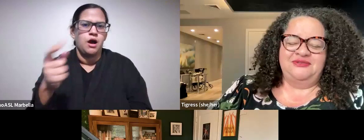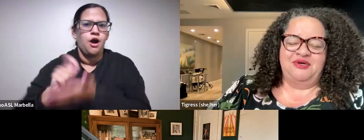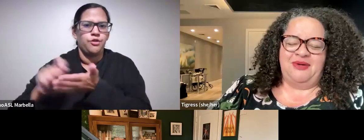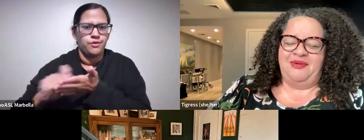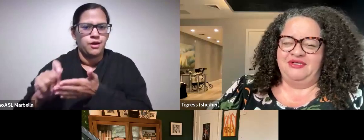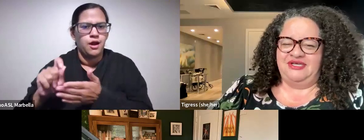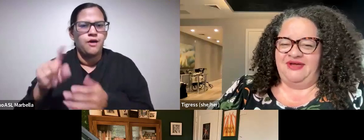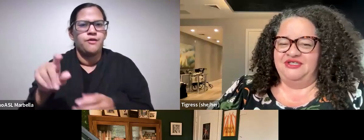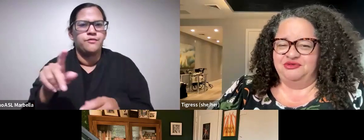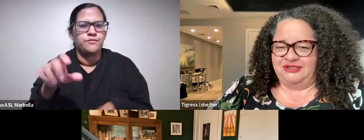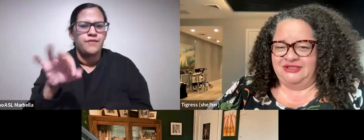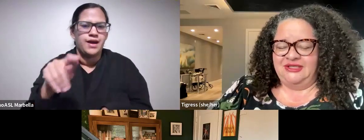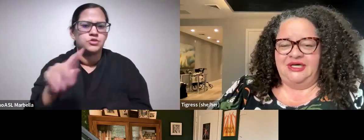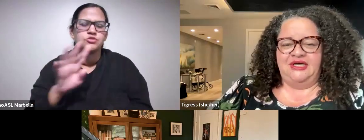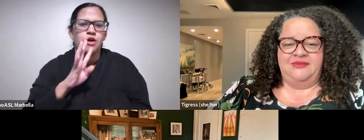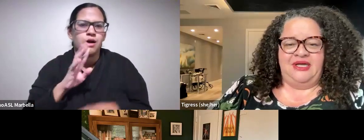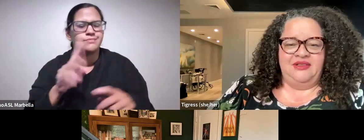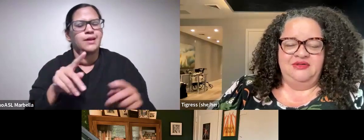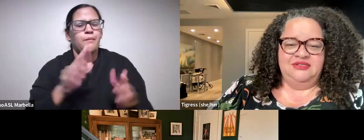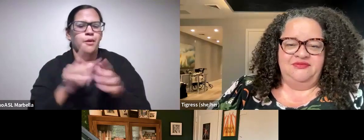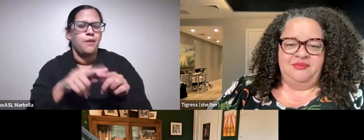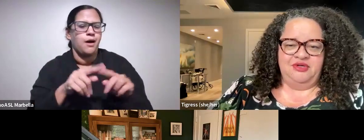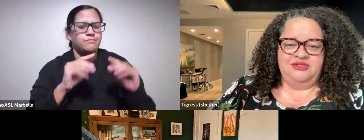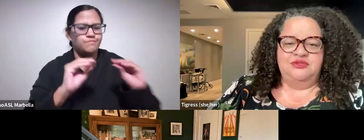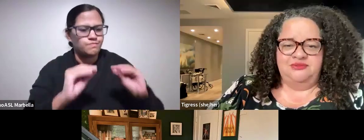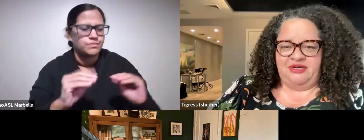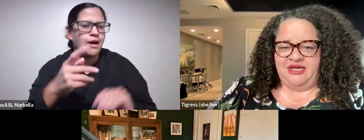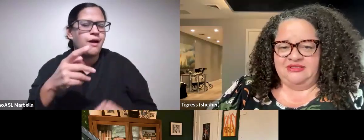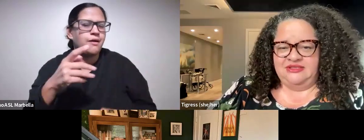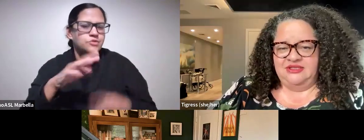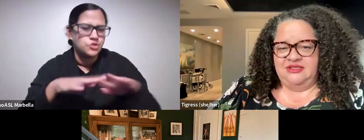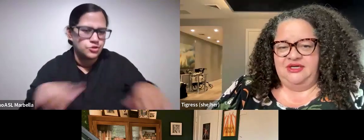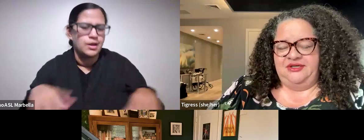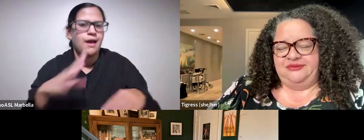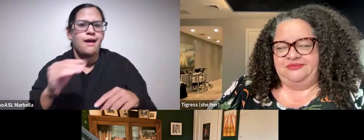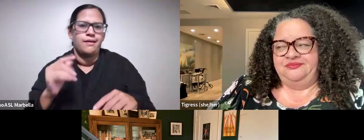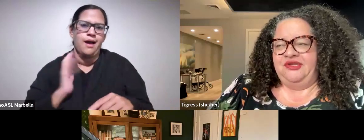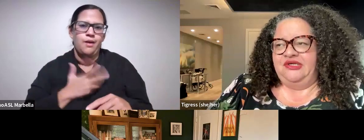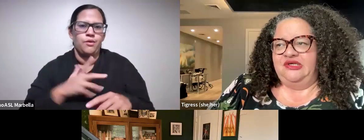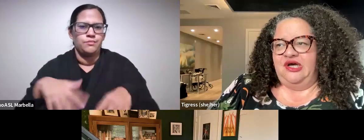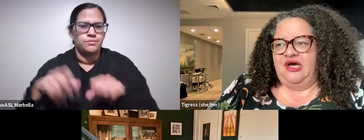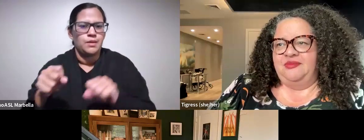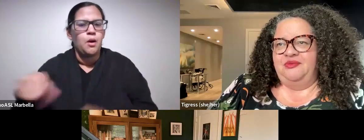which is a book about parenting fat children and the host of the Burnt Toast podcast. Aubrey,